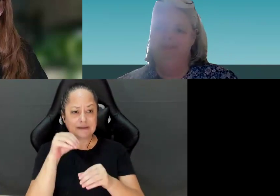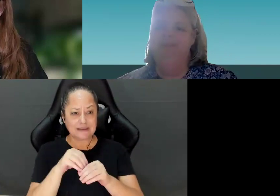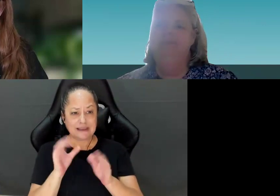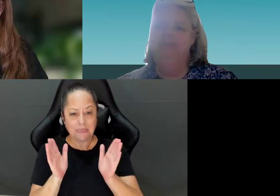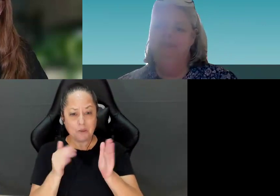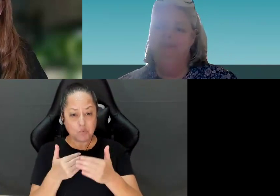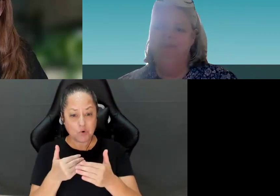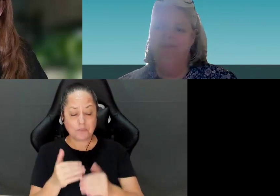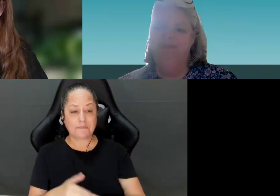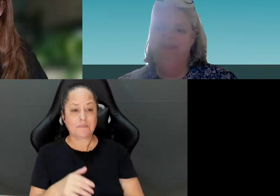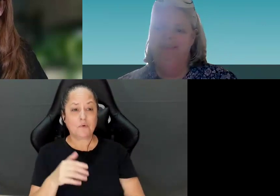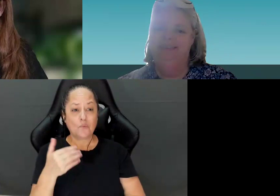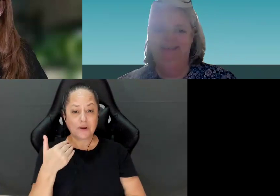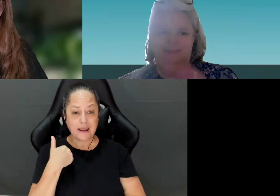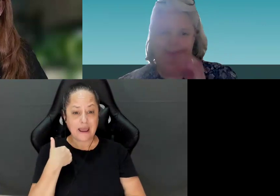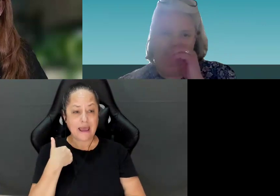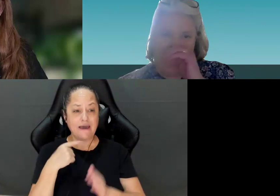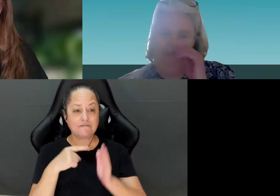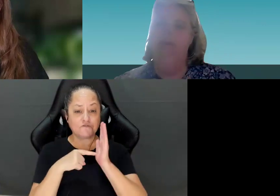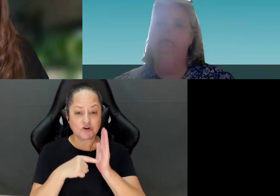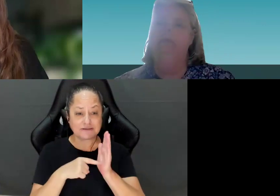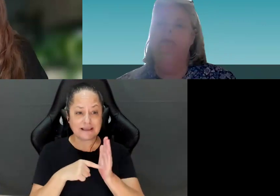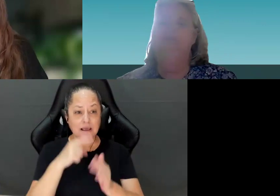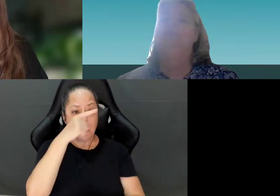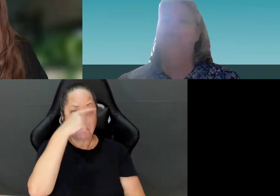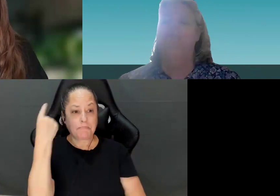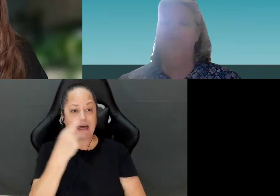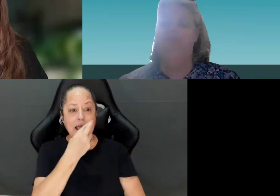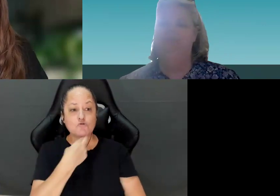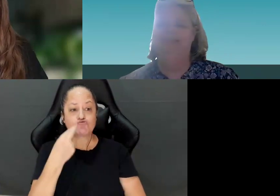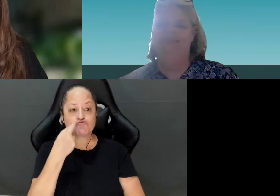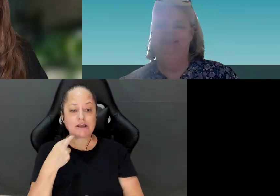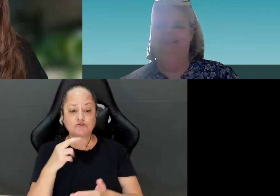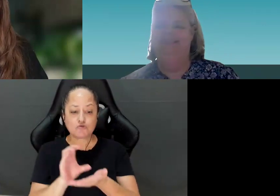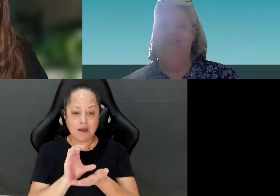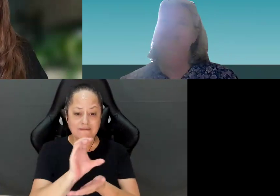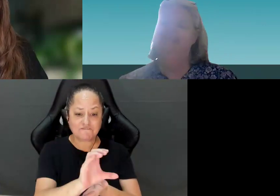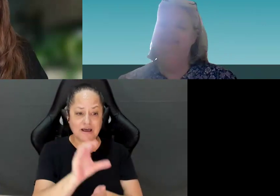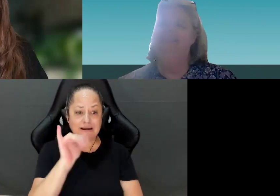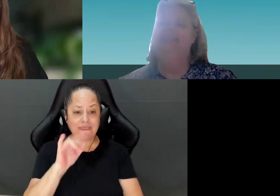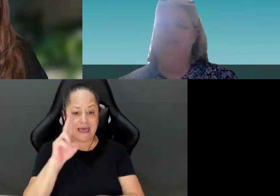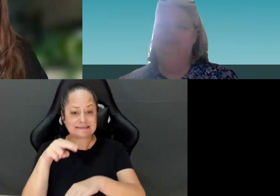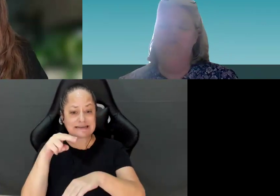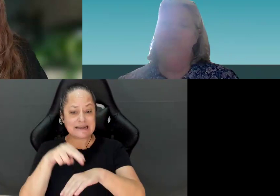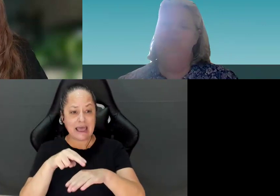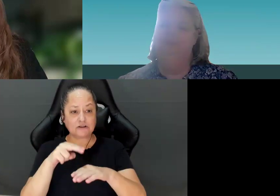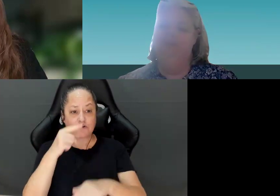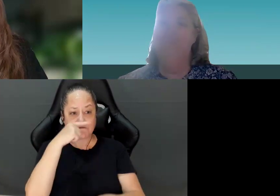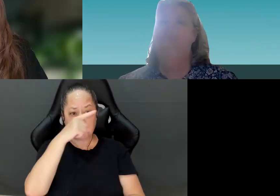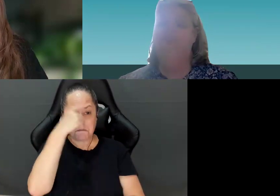So we have, for example, a black restaurant fund. That's national. And for black owned restaurants.